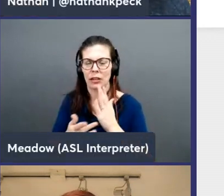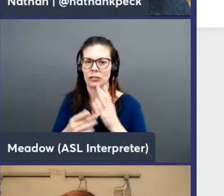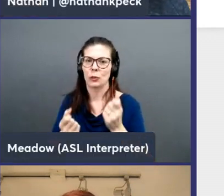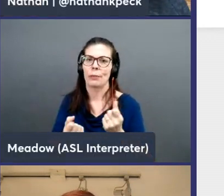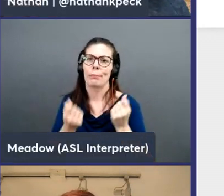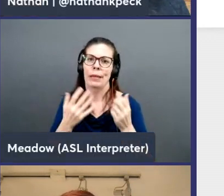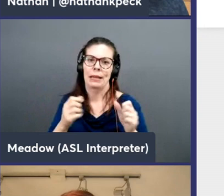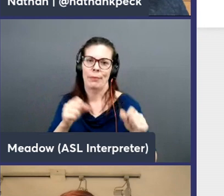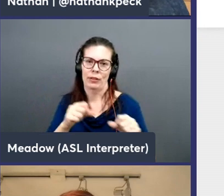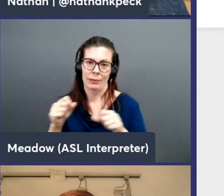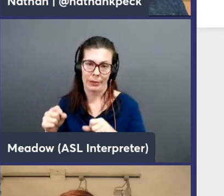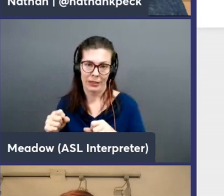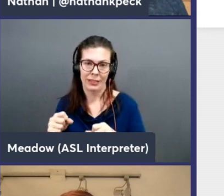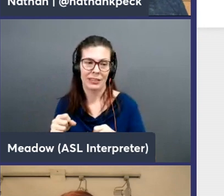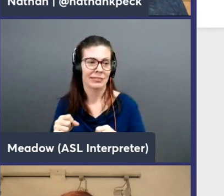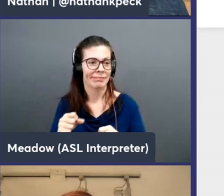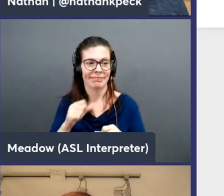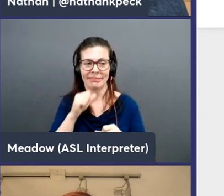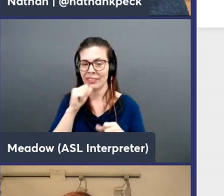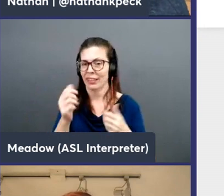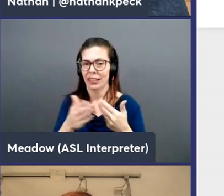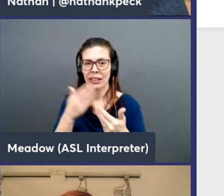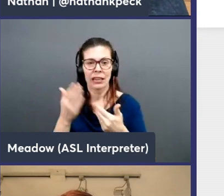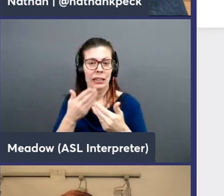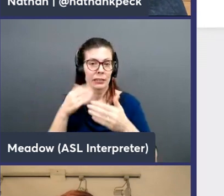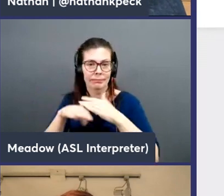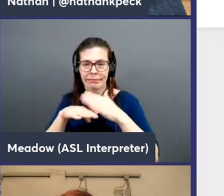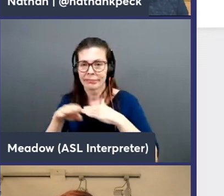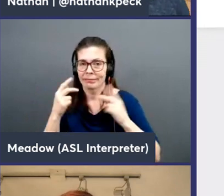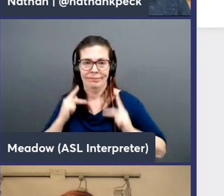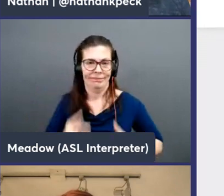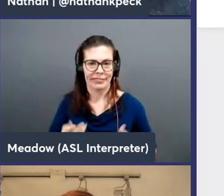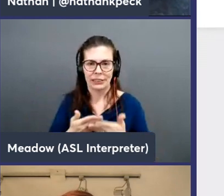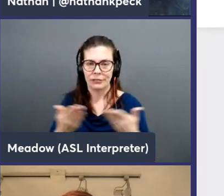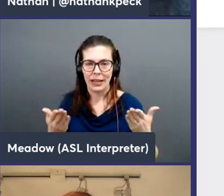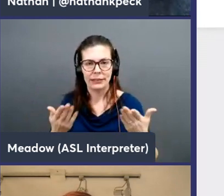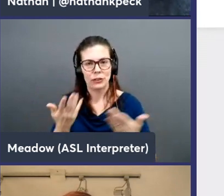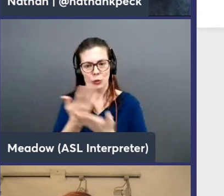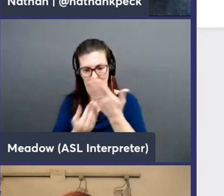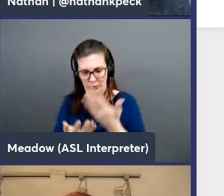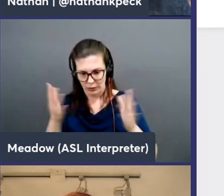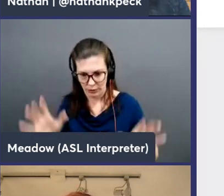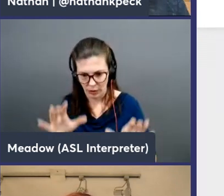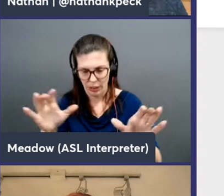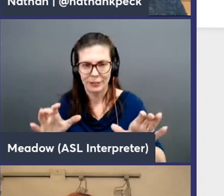and it's not easy to get access to a physical device, hands-on, obviously, because they're spread out